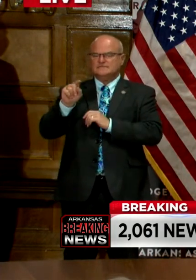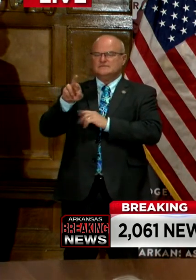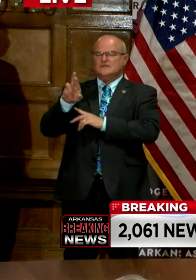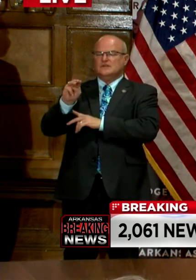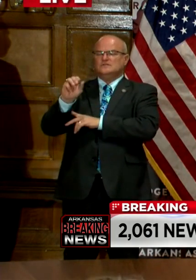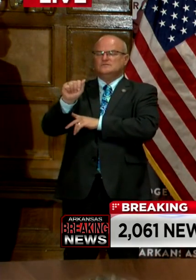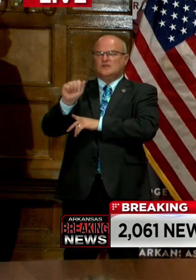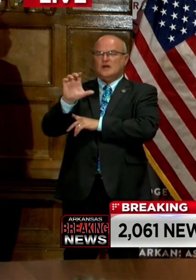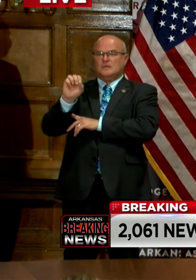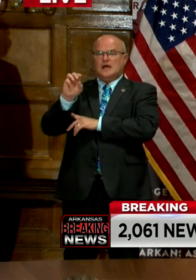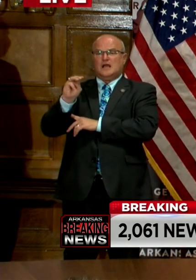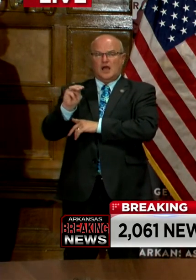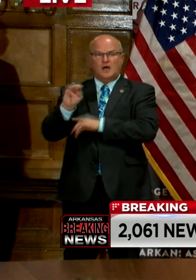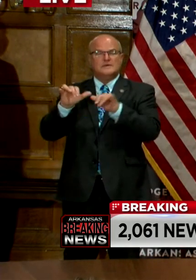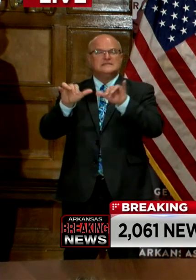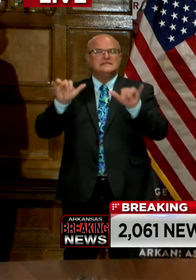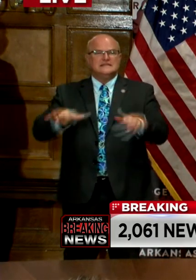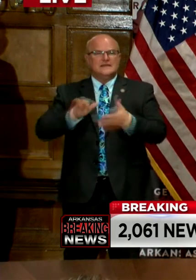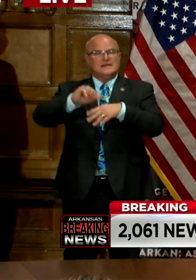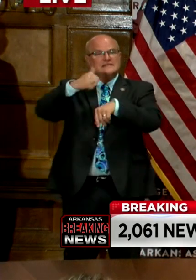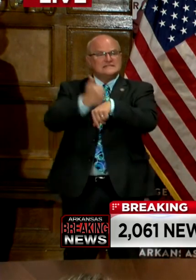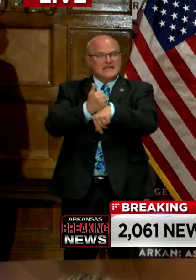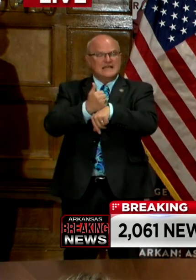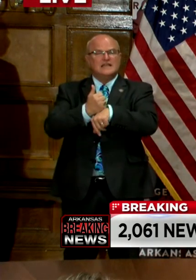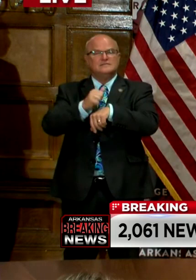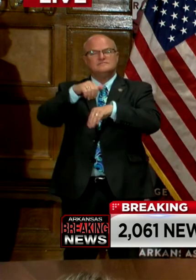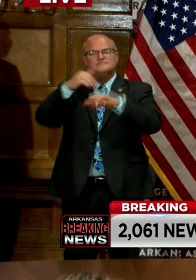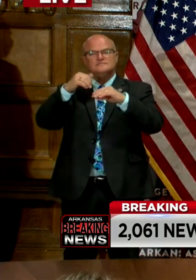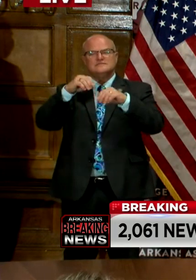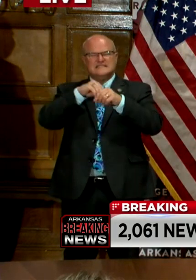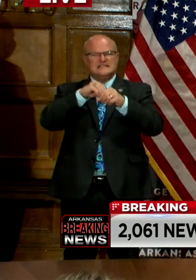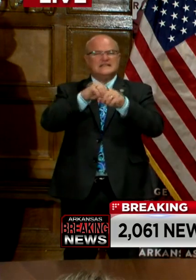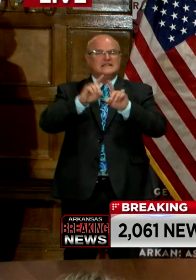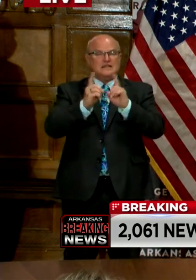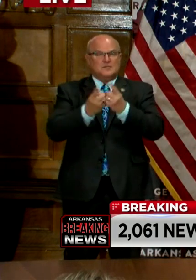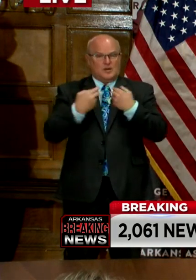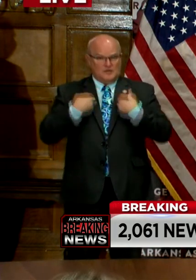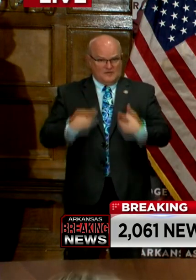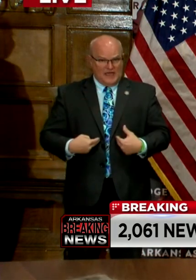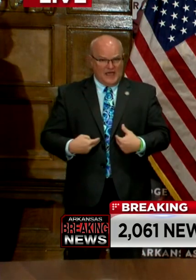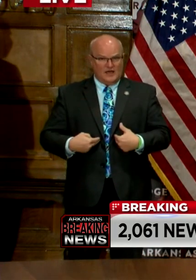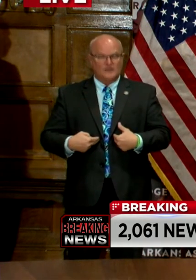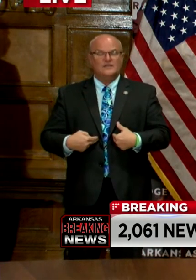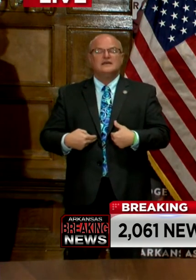COVID-19 PATIENTS BECAUSE AS THE GOVERNOR DEMONSTRATED TO YOU IT'S NOT SPREAD ACROSS THE STATE.